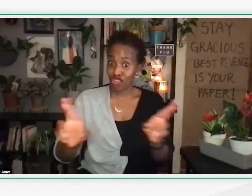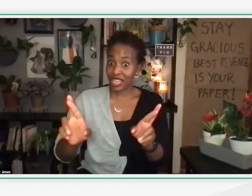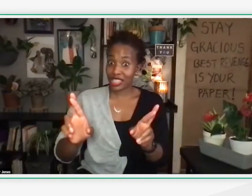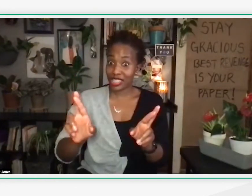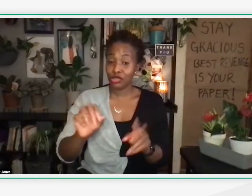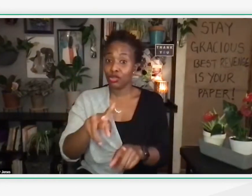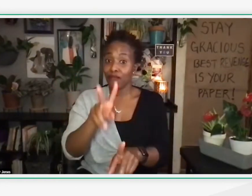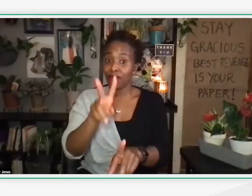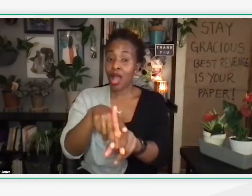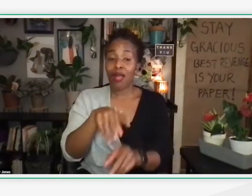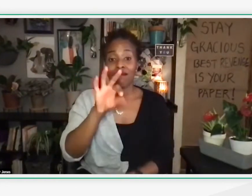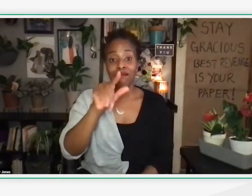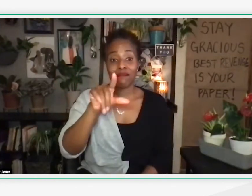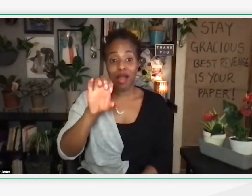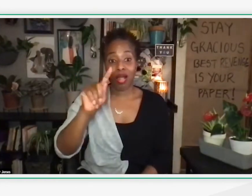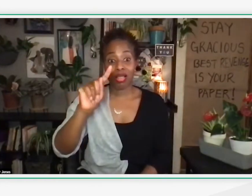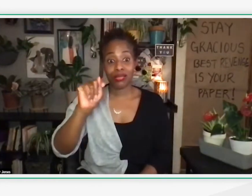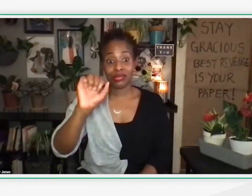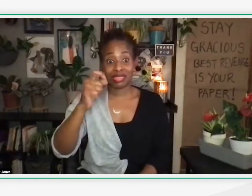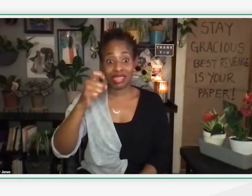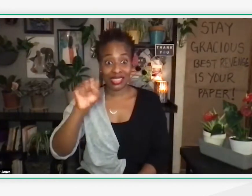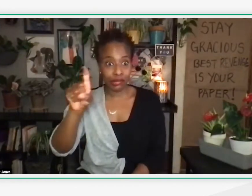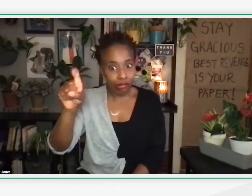and today's topic is: Are you ready to file taxes?